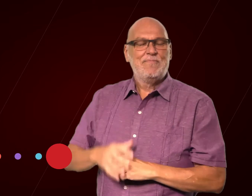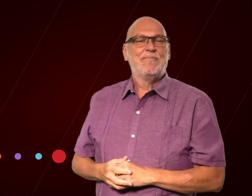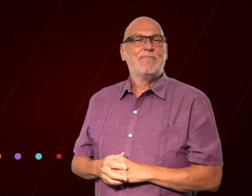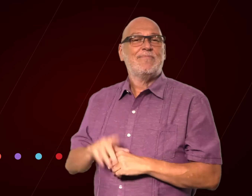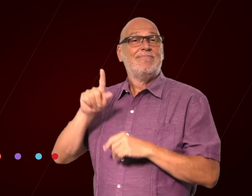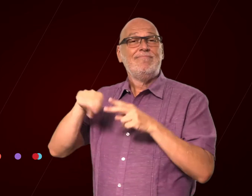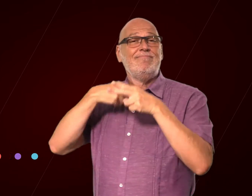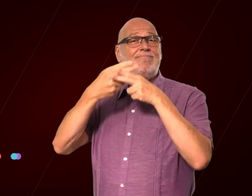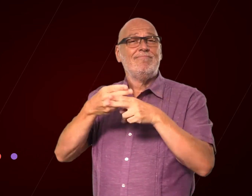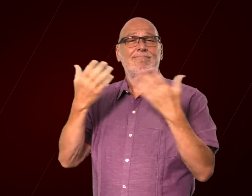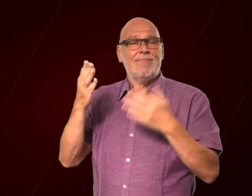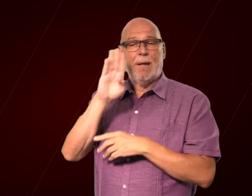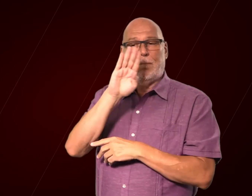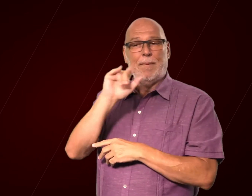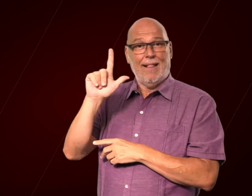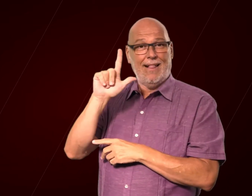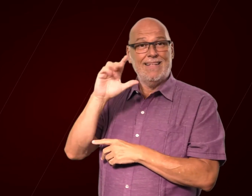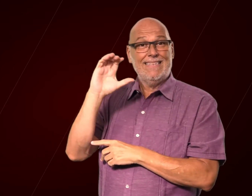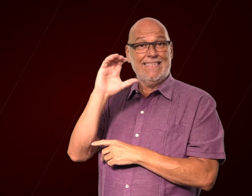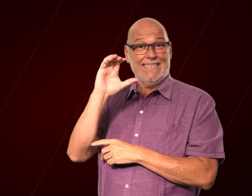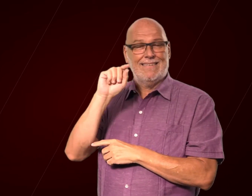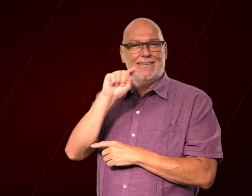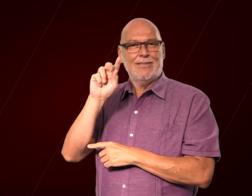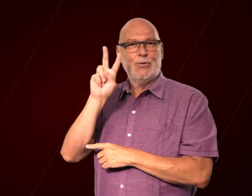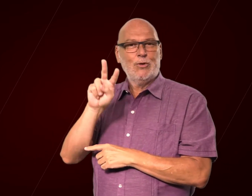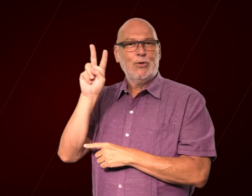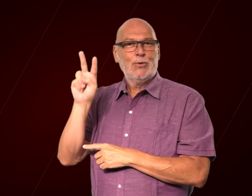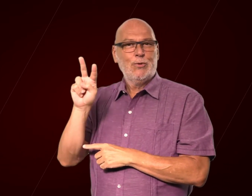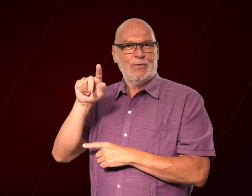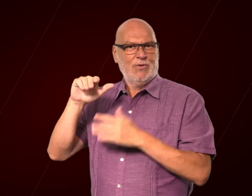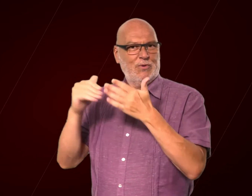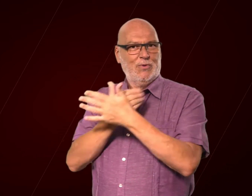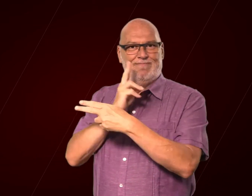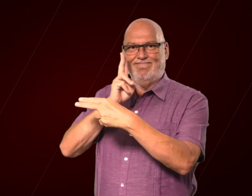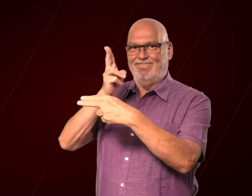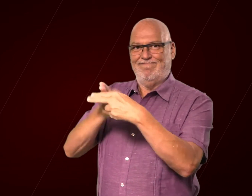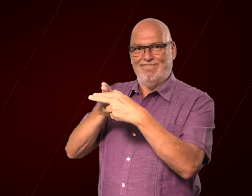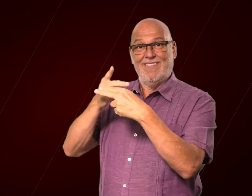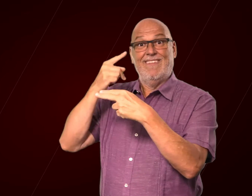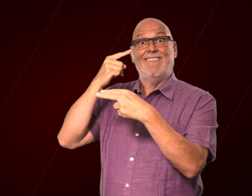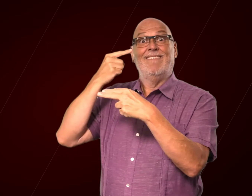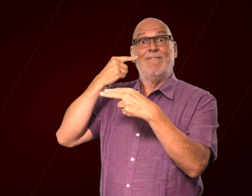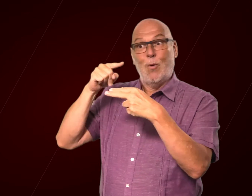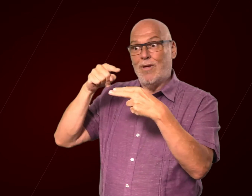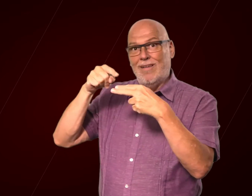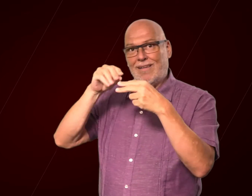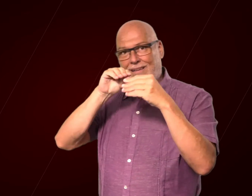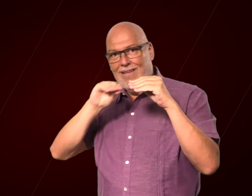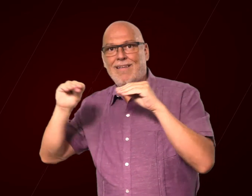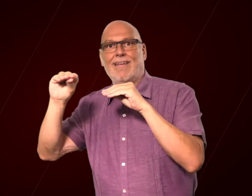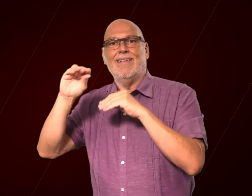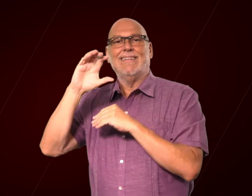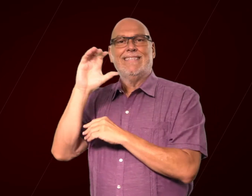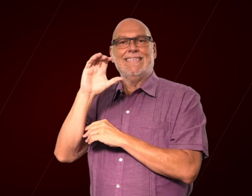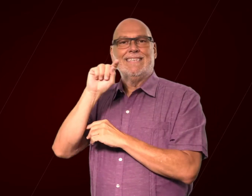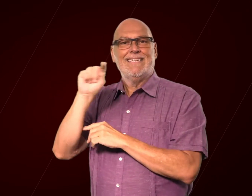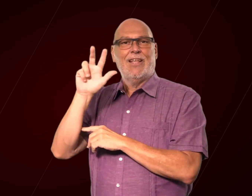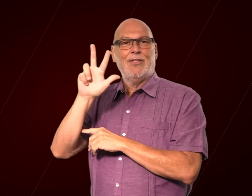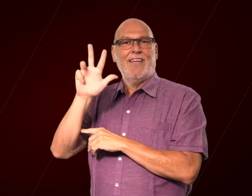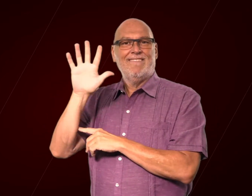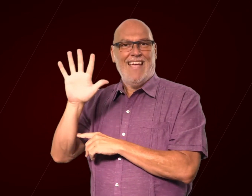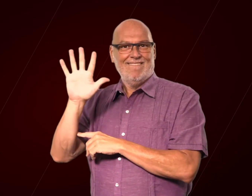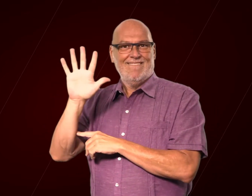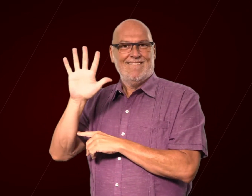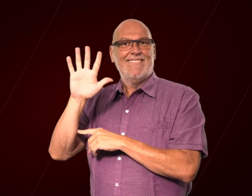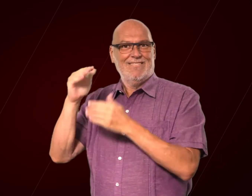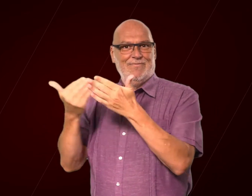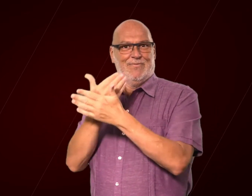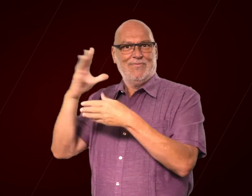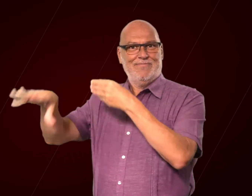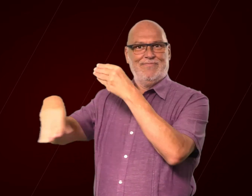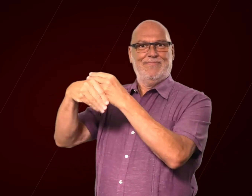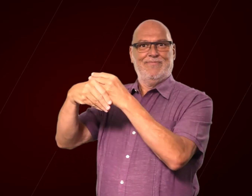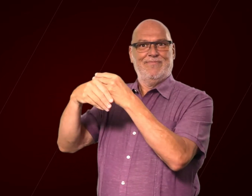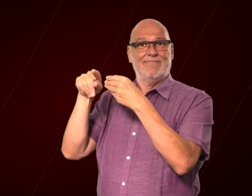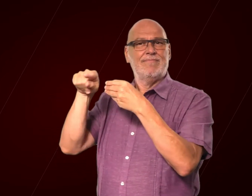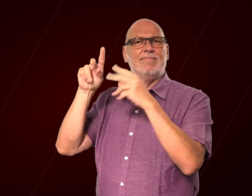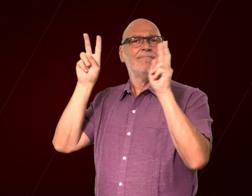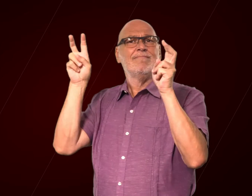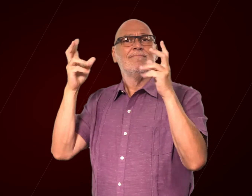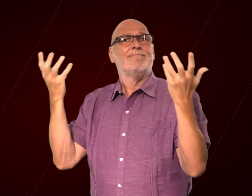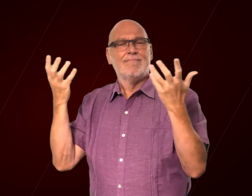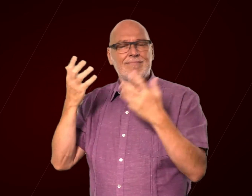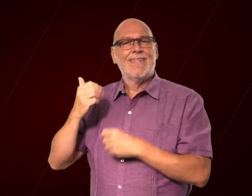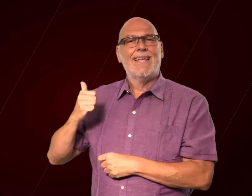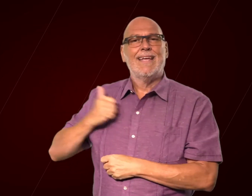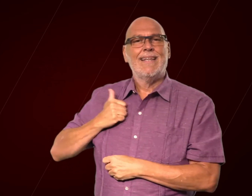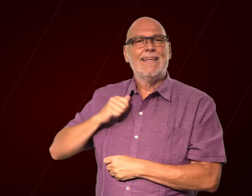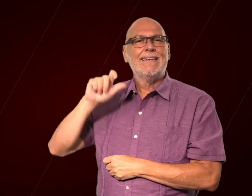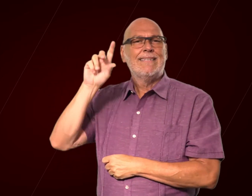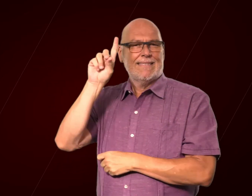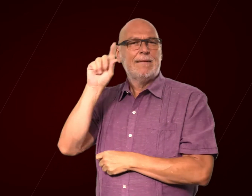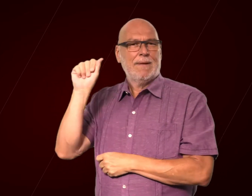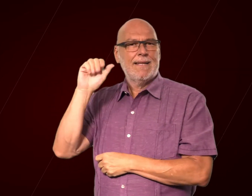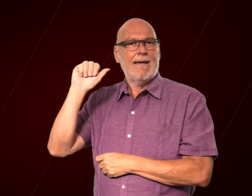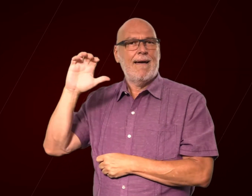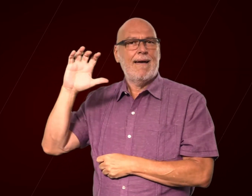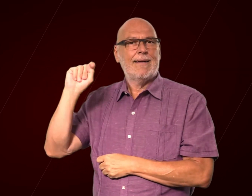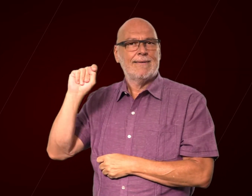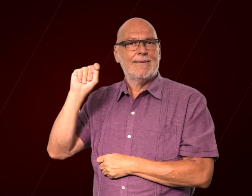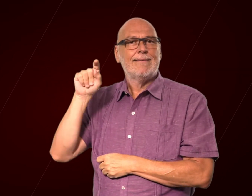Called Bill C-22, the new name for C-35, the Canada Disability Act,